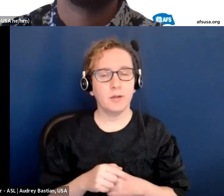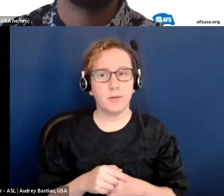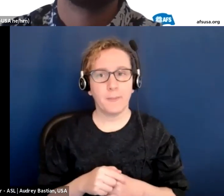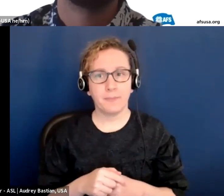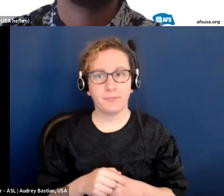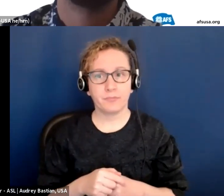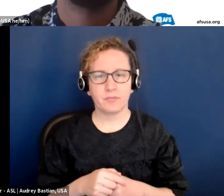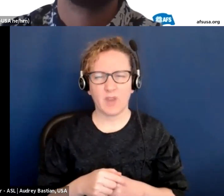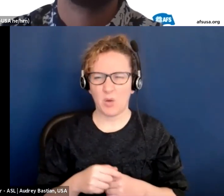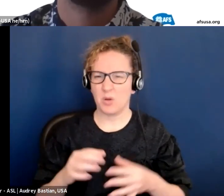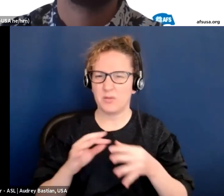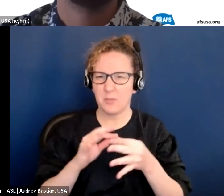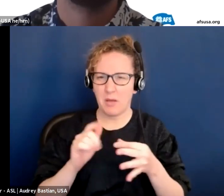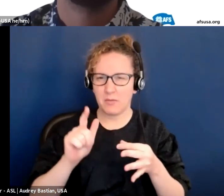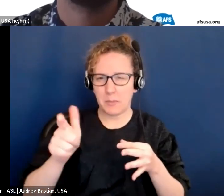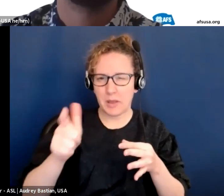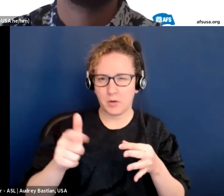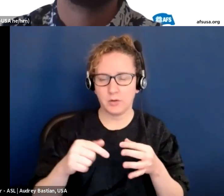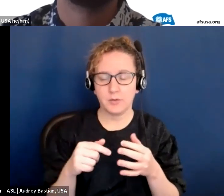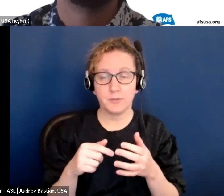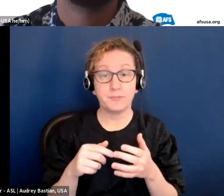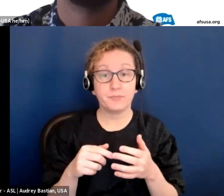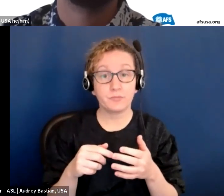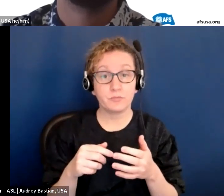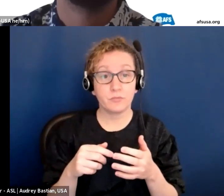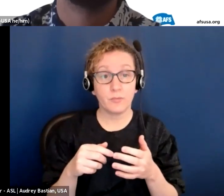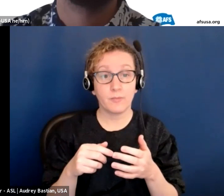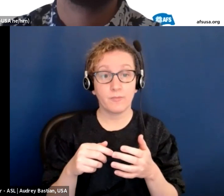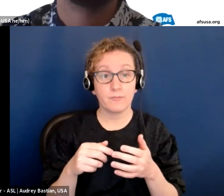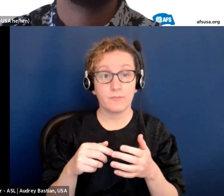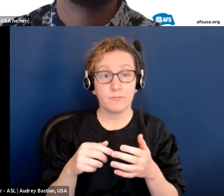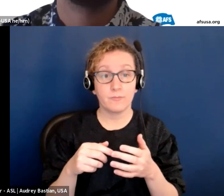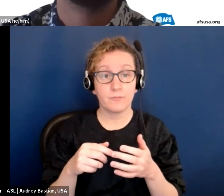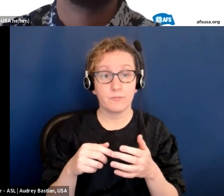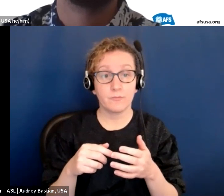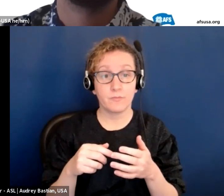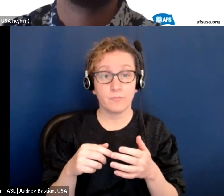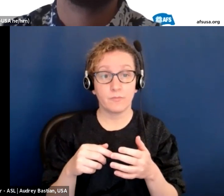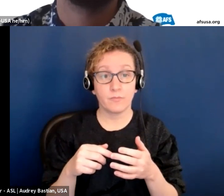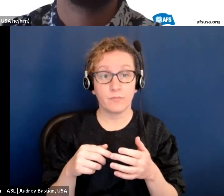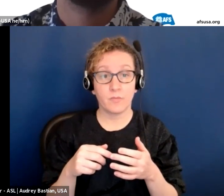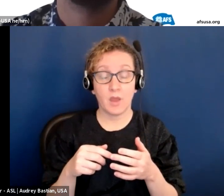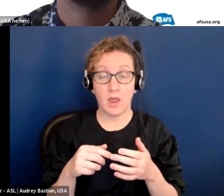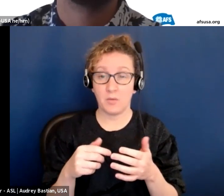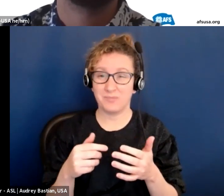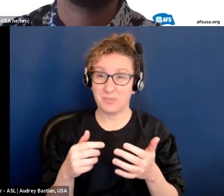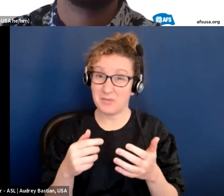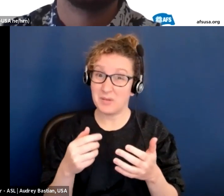we will talk about a little bit more later, but it is the power of disclosing and how